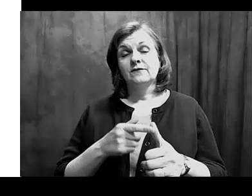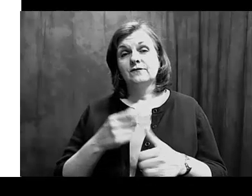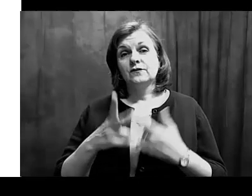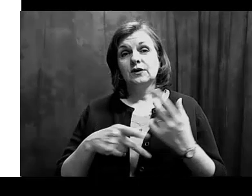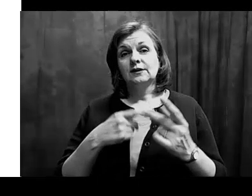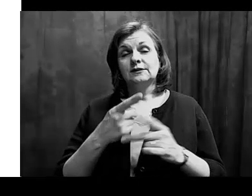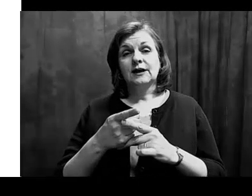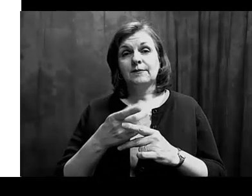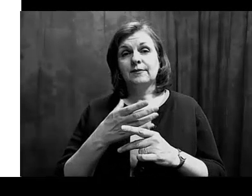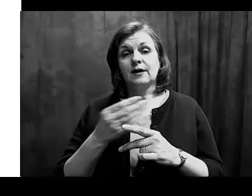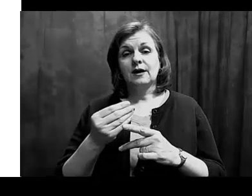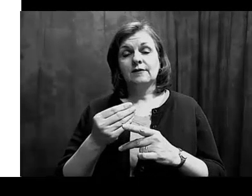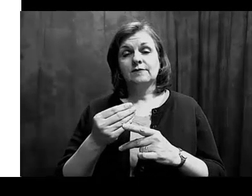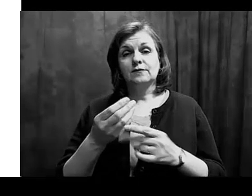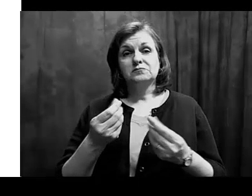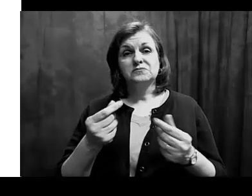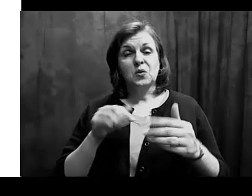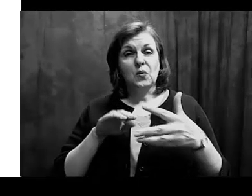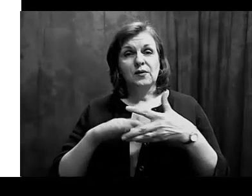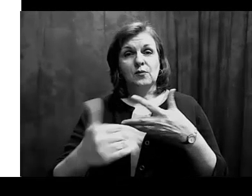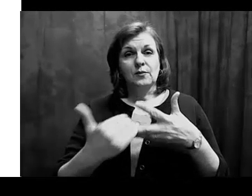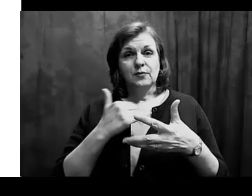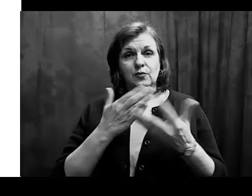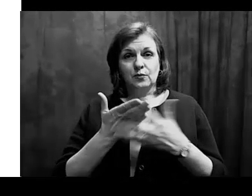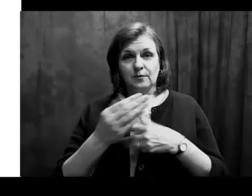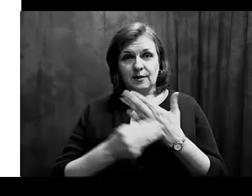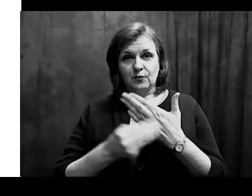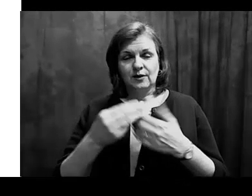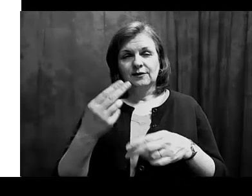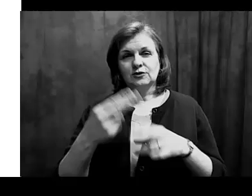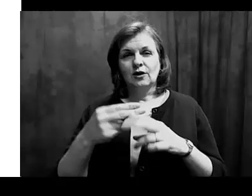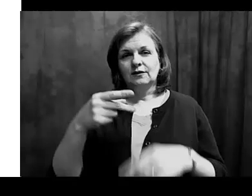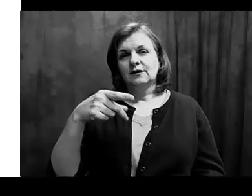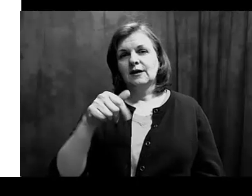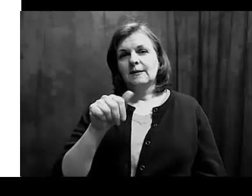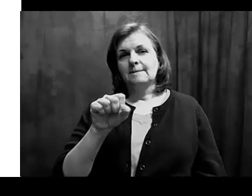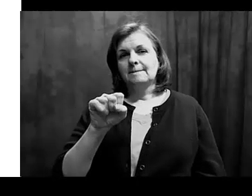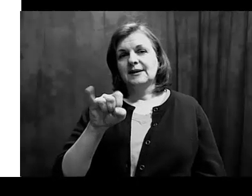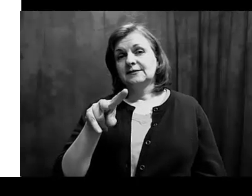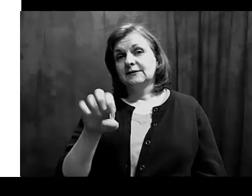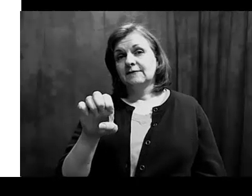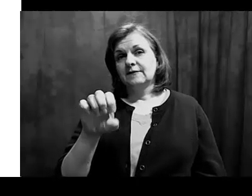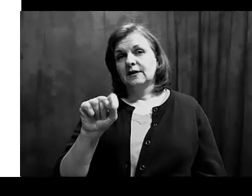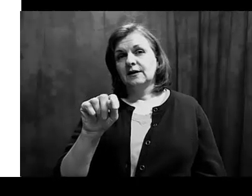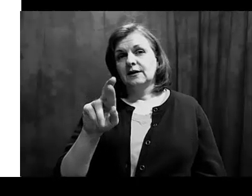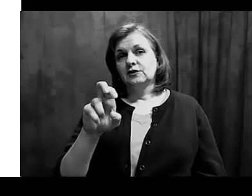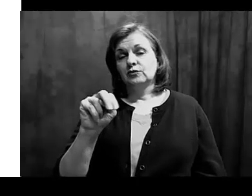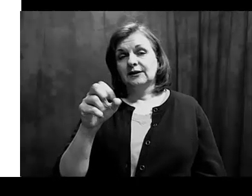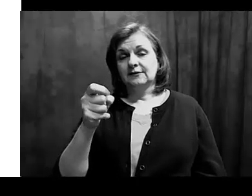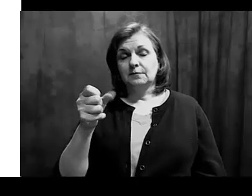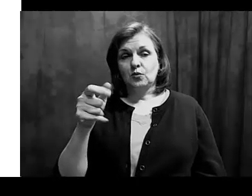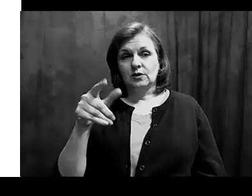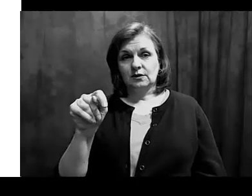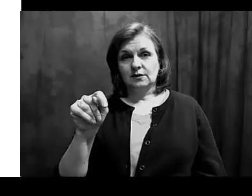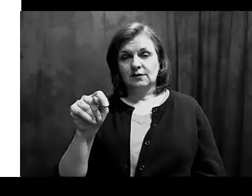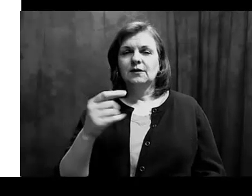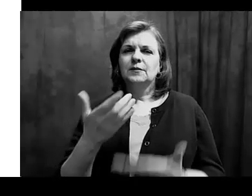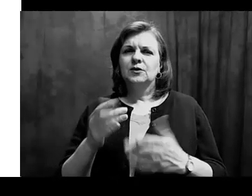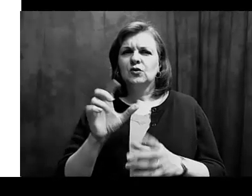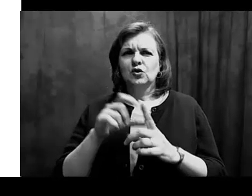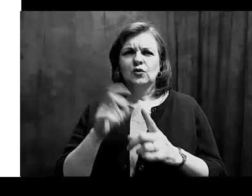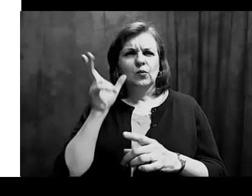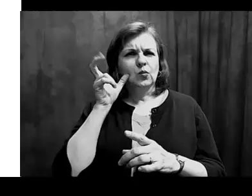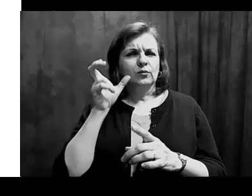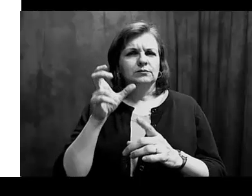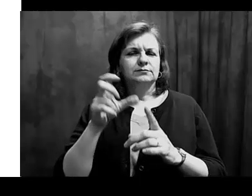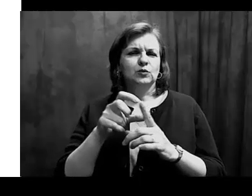The first kind of movement through a membrane that I wanna talk about with you is something known as passive transport when